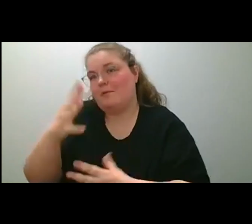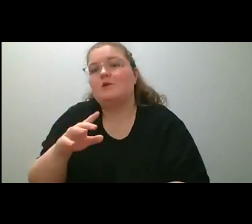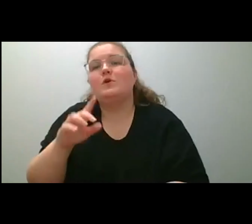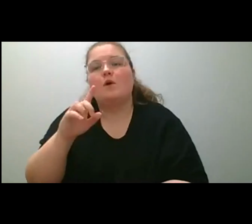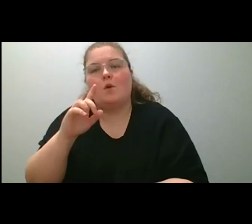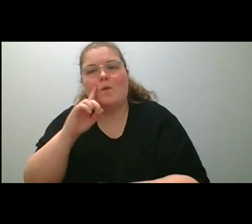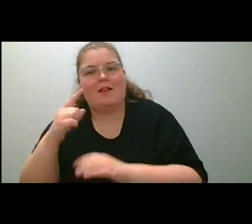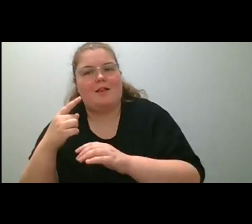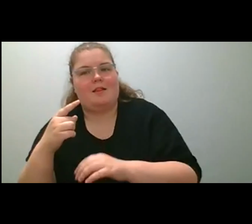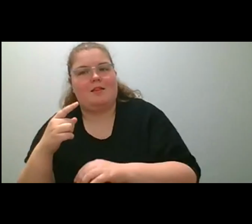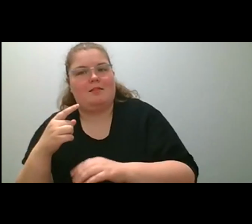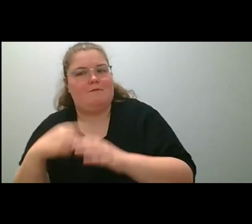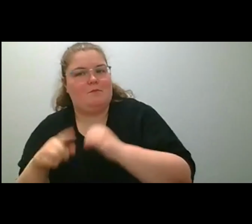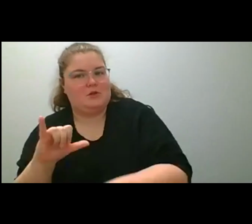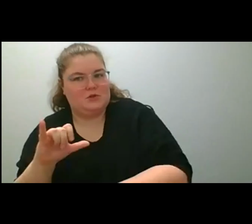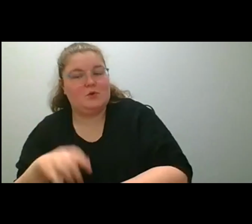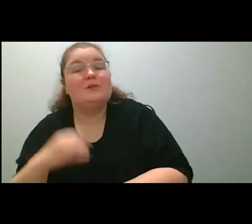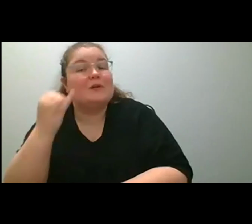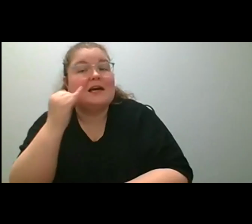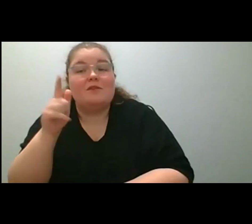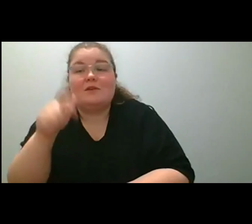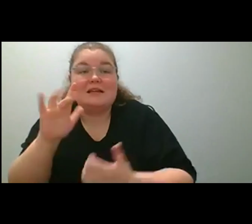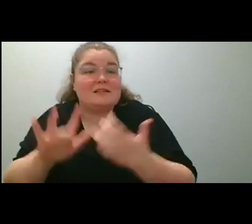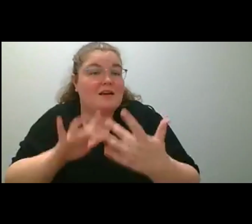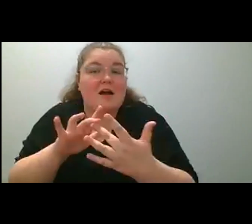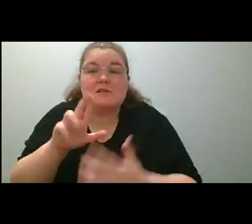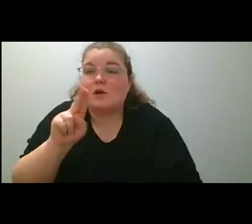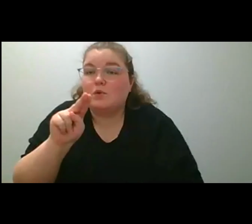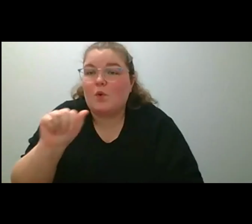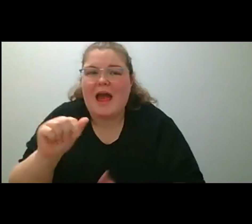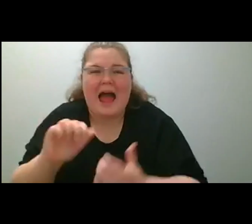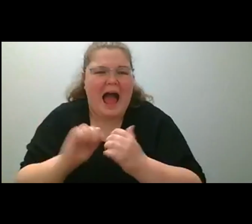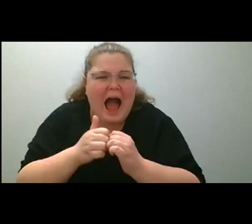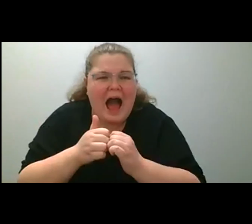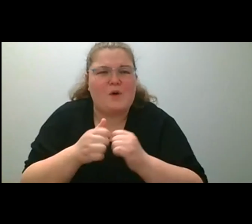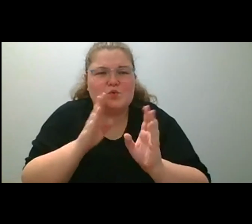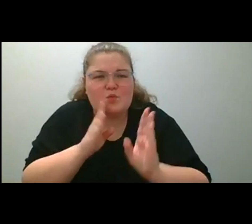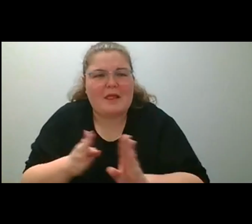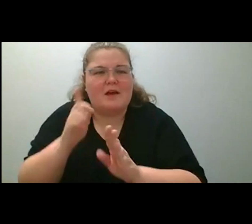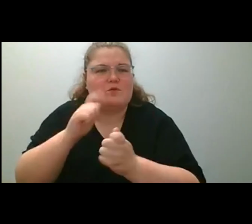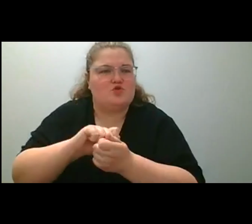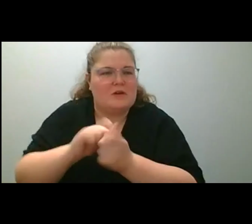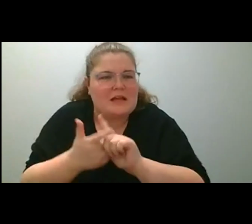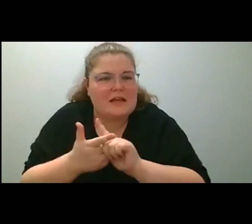So, if you have any additional questions or if there's a project that you're trying to wrap your head around